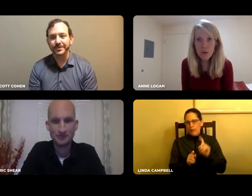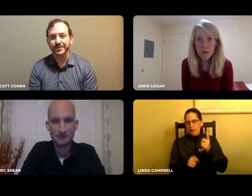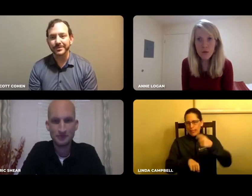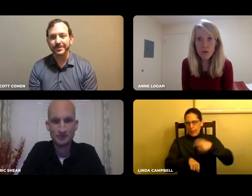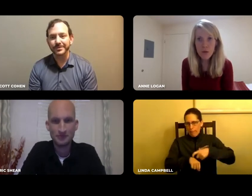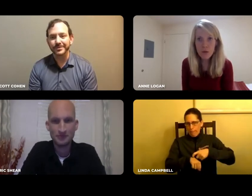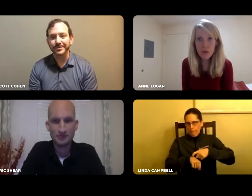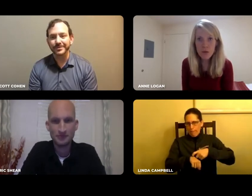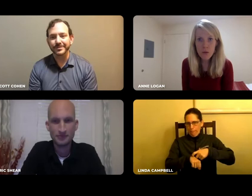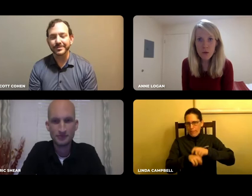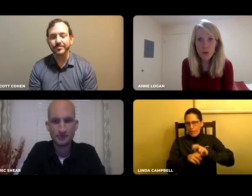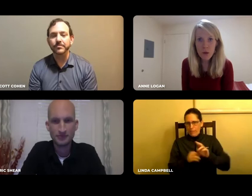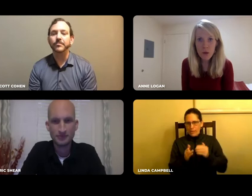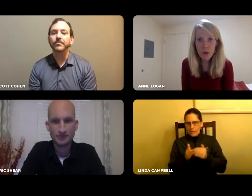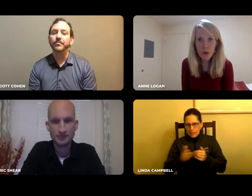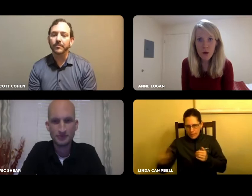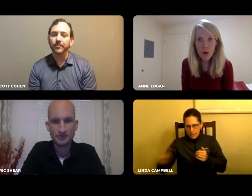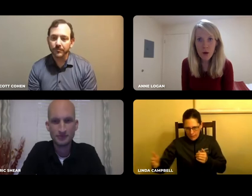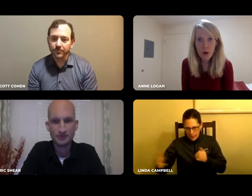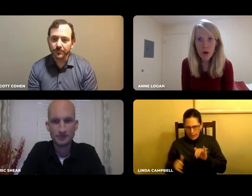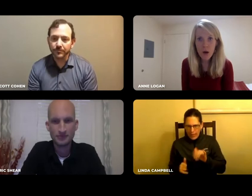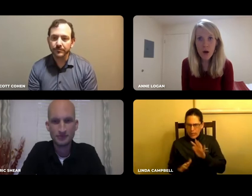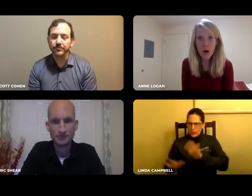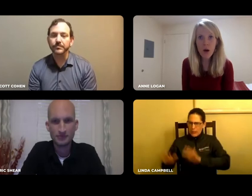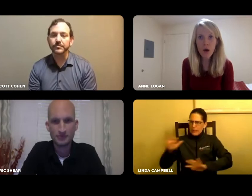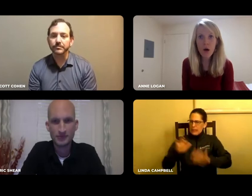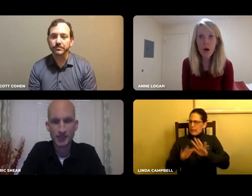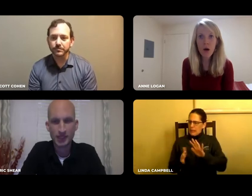an interpreter. It was a rocky start.